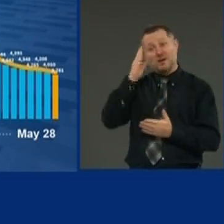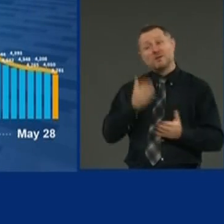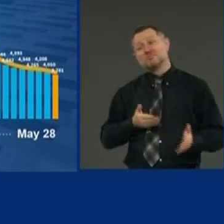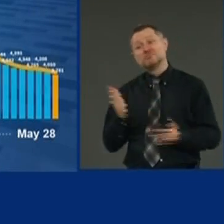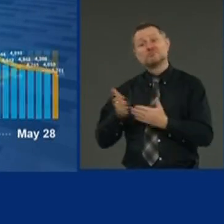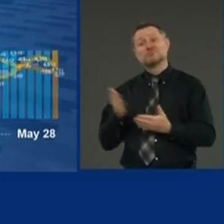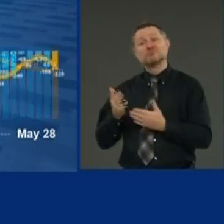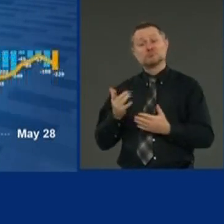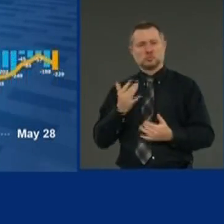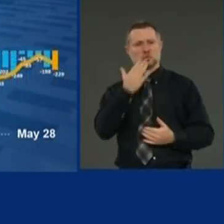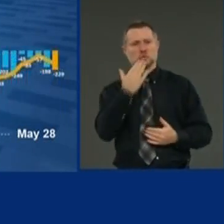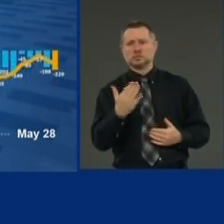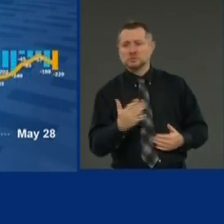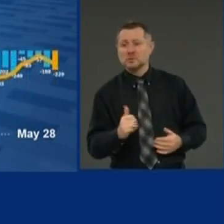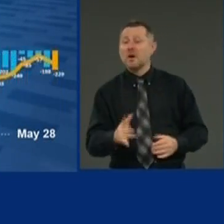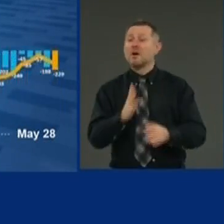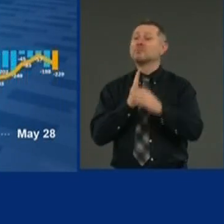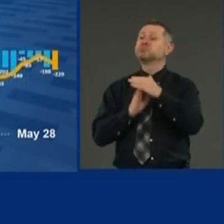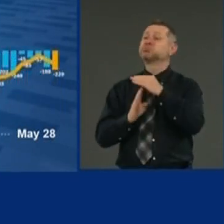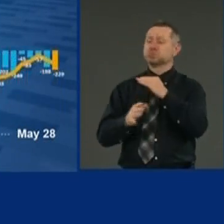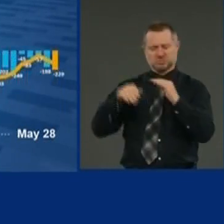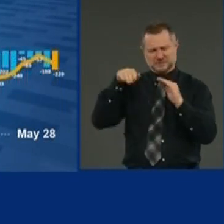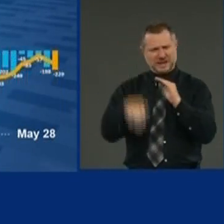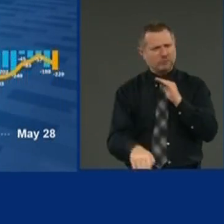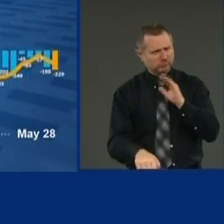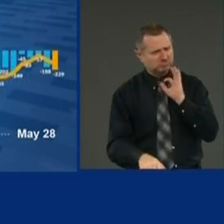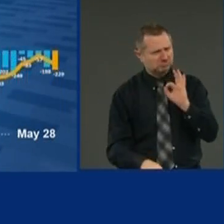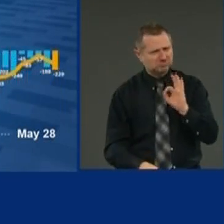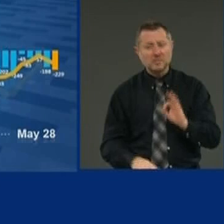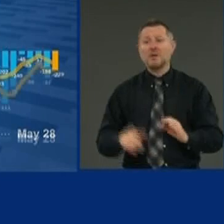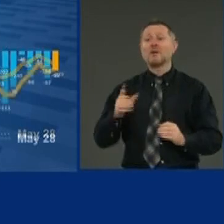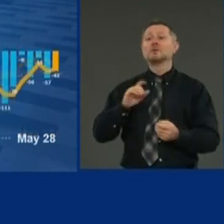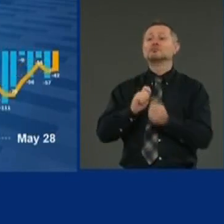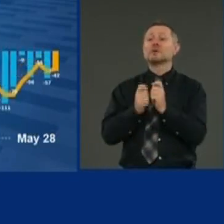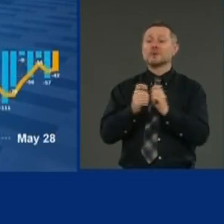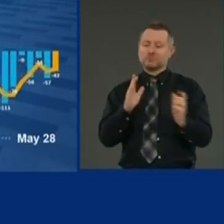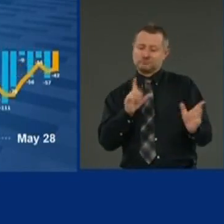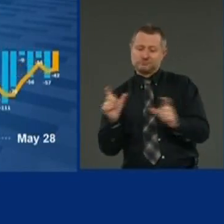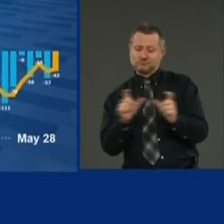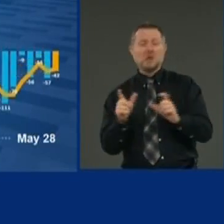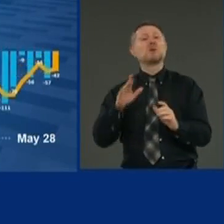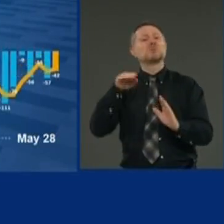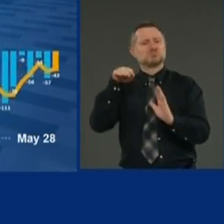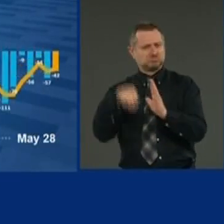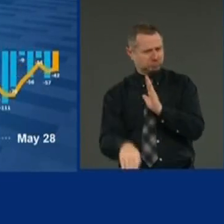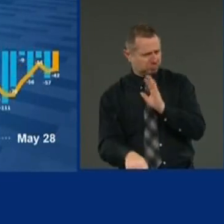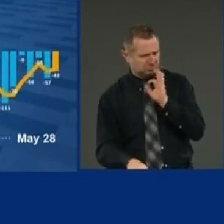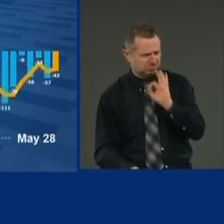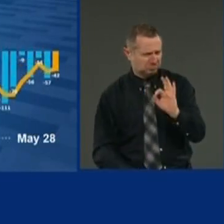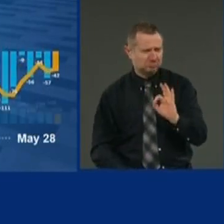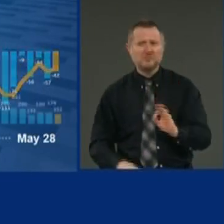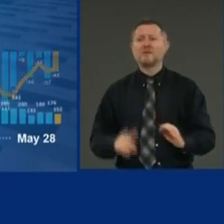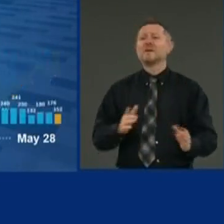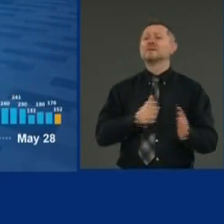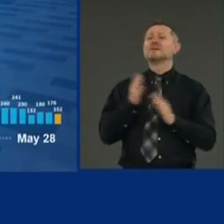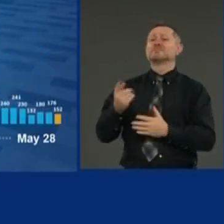THAT'S WHAT WE'VE BEEN DOING IN NEW YORK. THE FACTS TODAY IN TERMS OF THE OF THE CORONAVIRUS ARE GOOD. NUMBER OF HOSPITALIZATIONS ARE